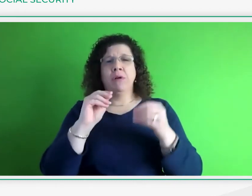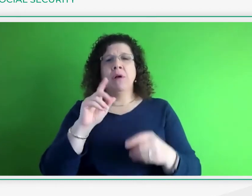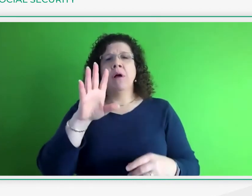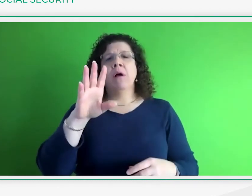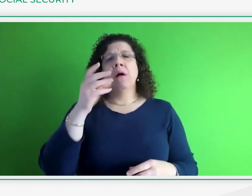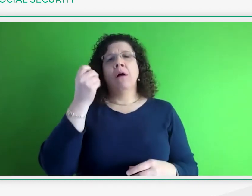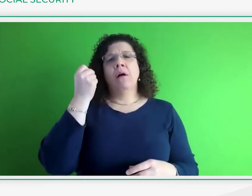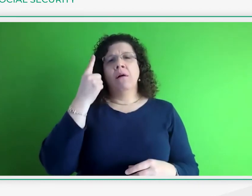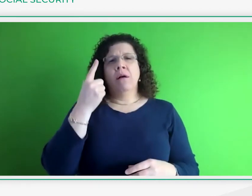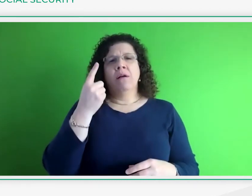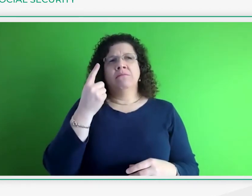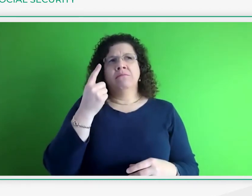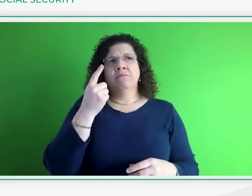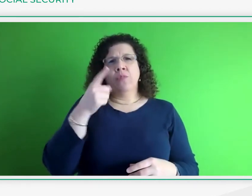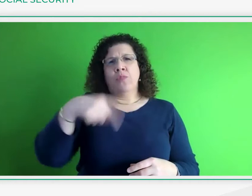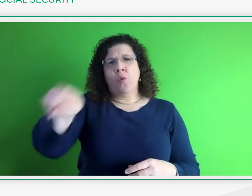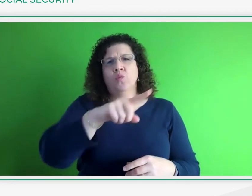here and explain to you one thing.